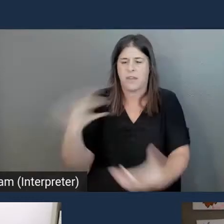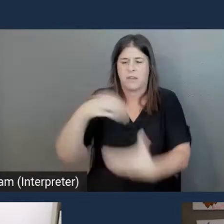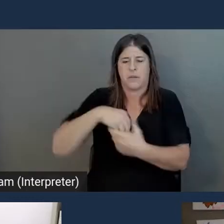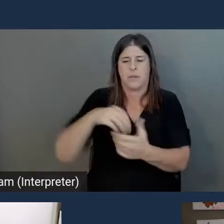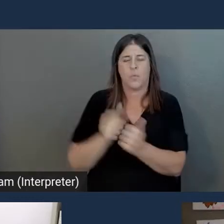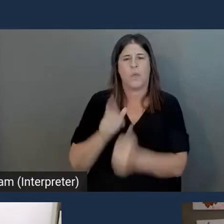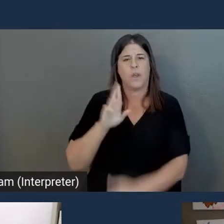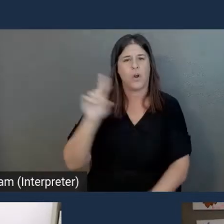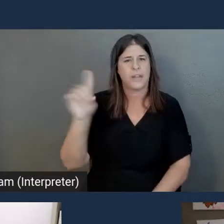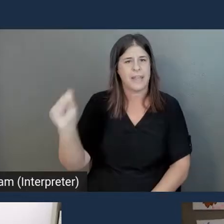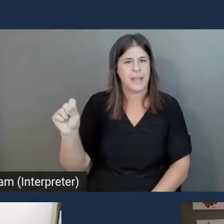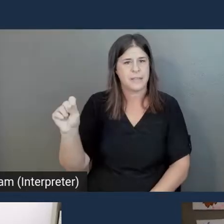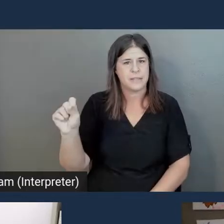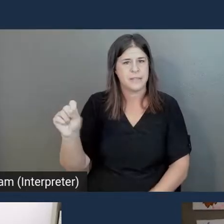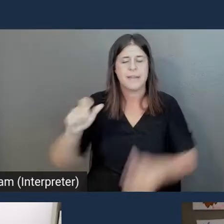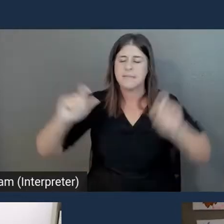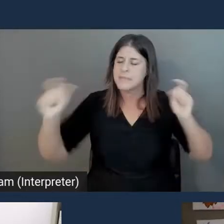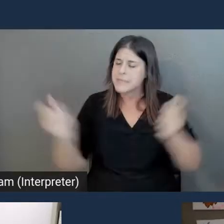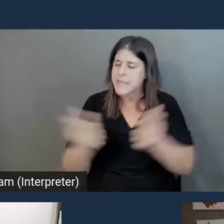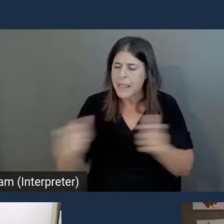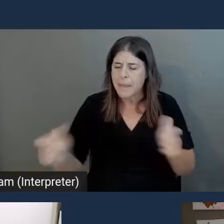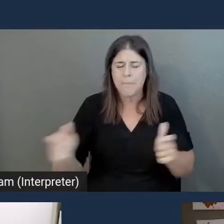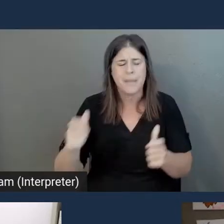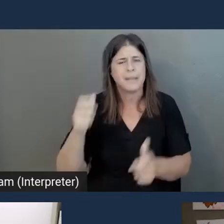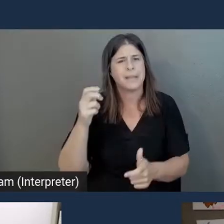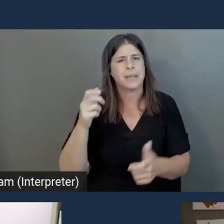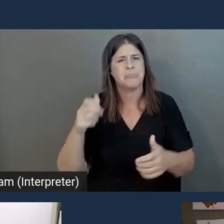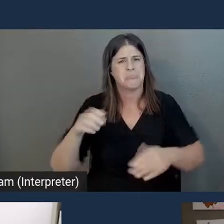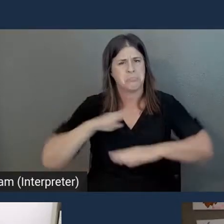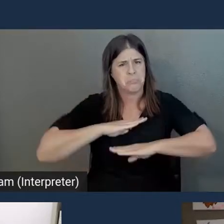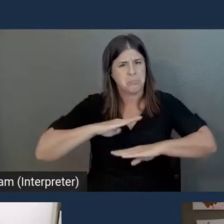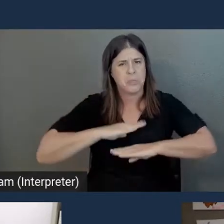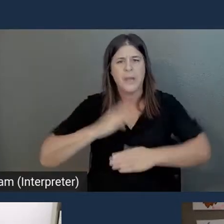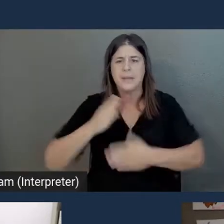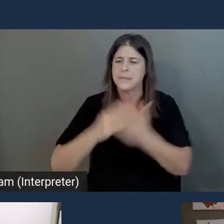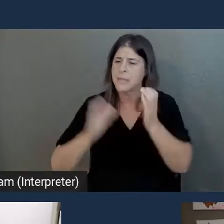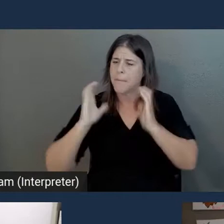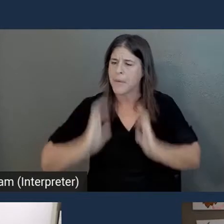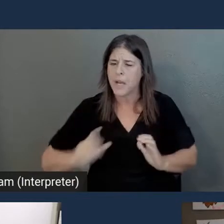and scalability is reasonable. So some customers are right in the instances of the tiny boxes.